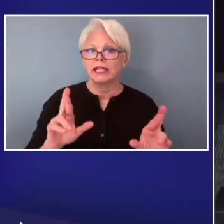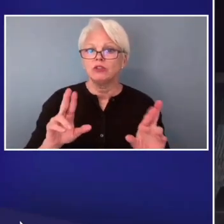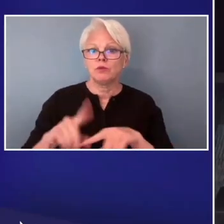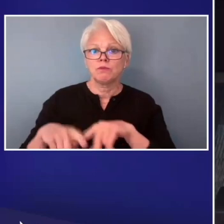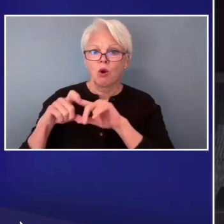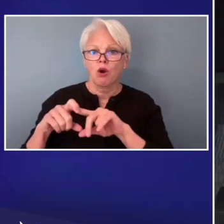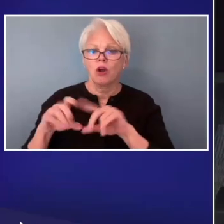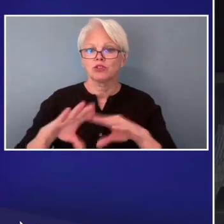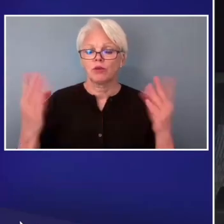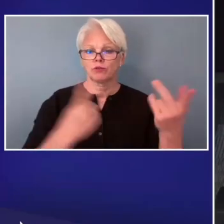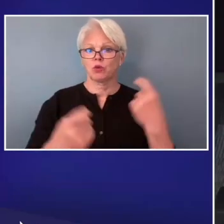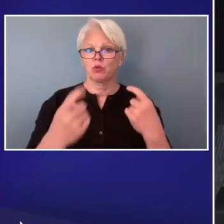I most certainly will.